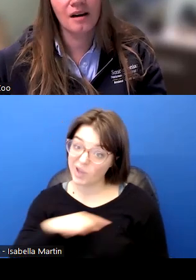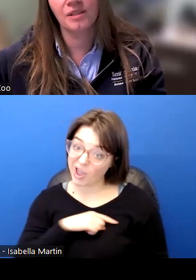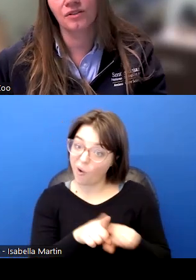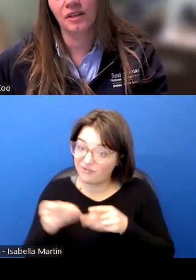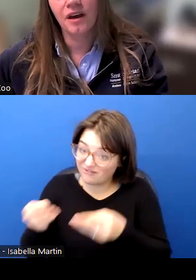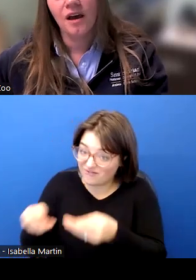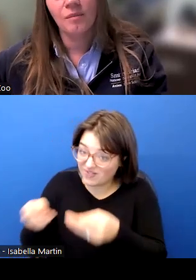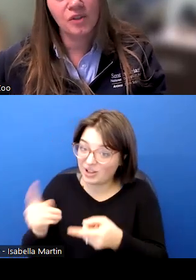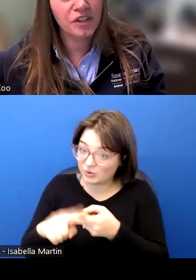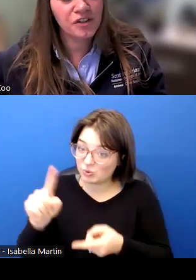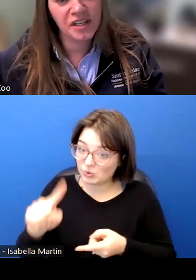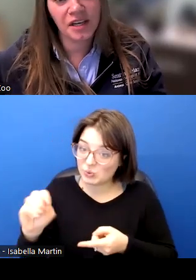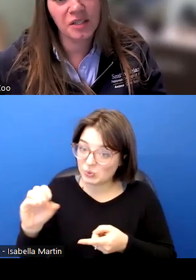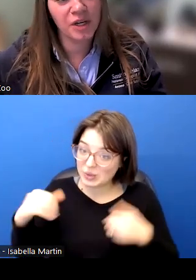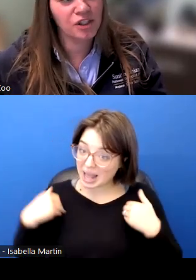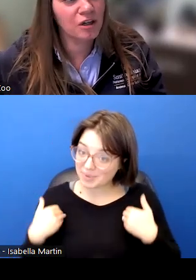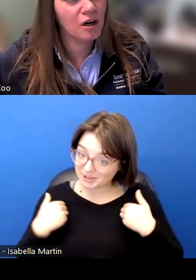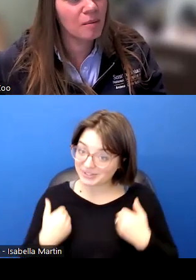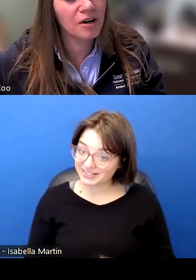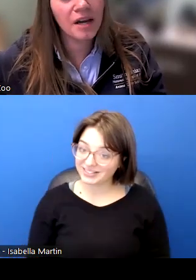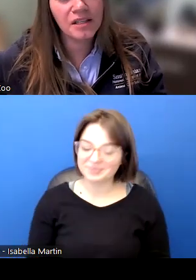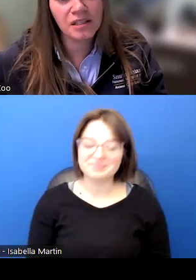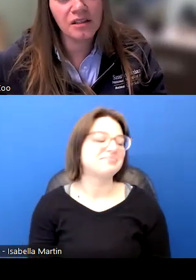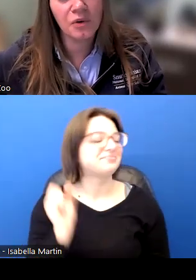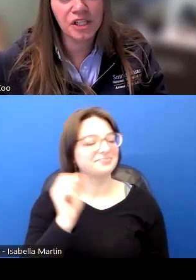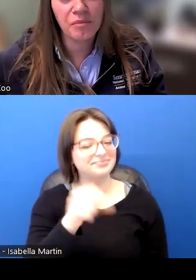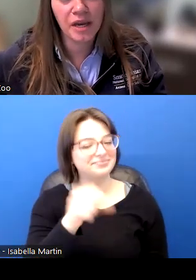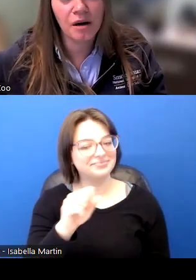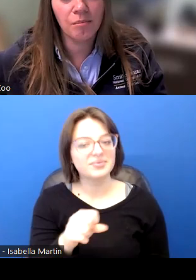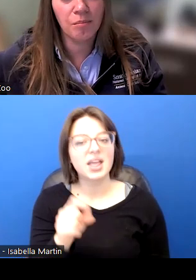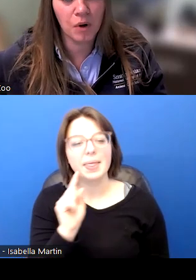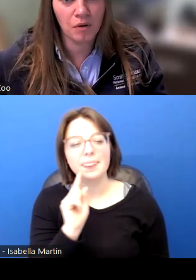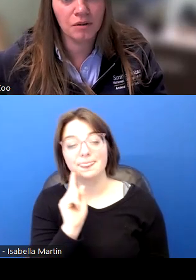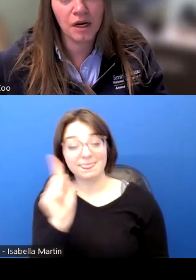Erin: Absolutely and much of what you're seeing in this picture are not necessarily going to make up bulk